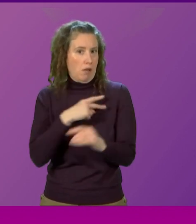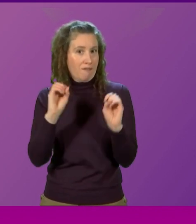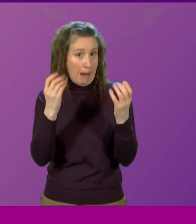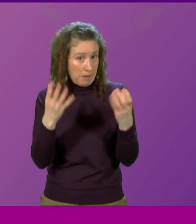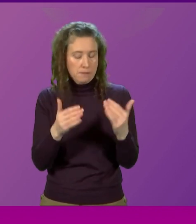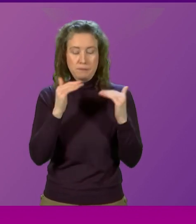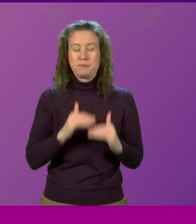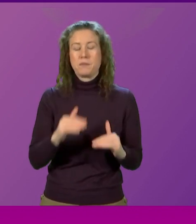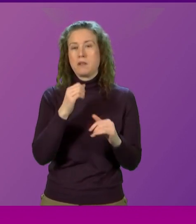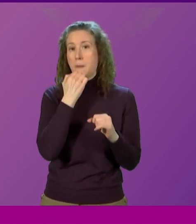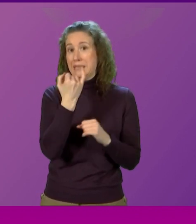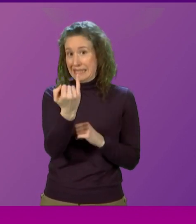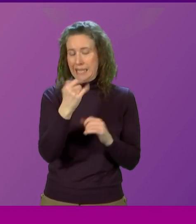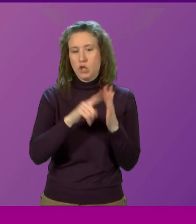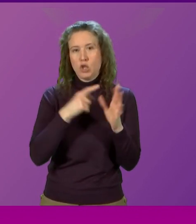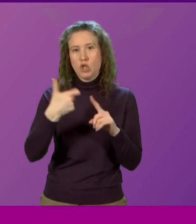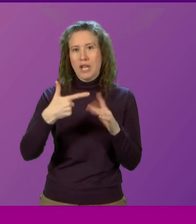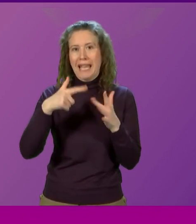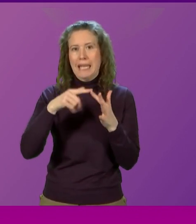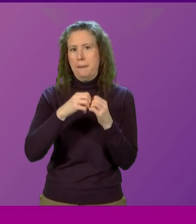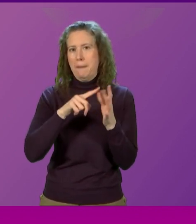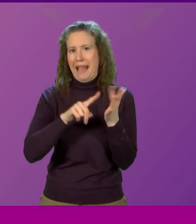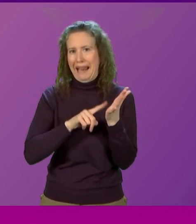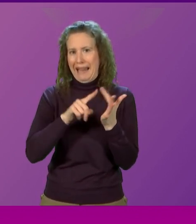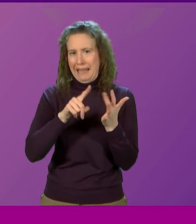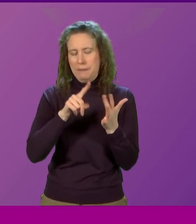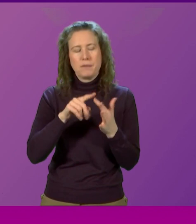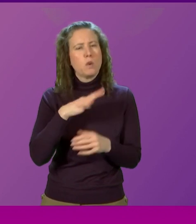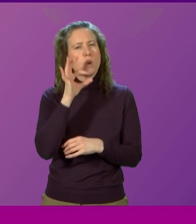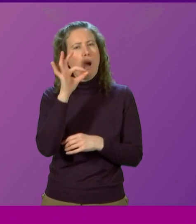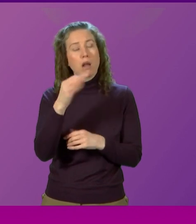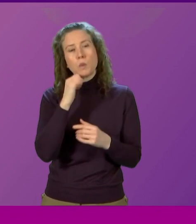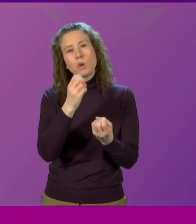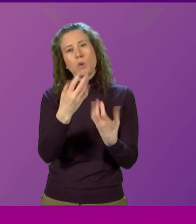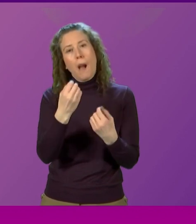To ask the First Minister whether the Scottish Government will provide an update on whether